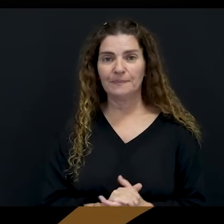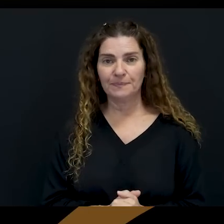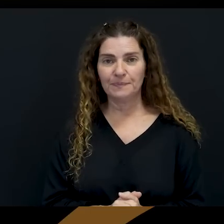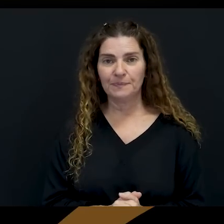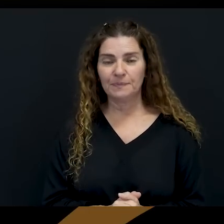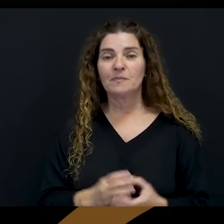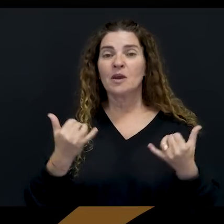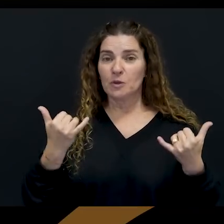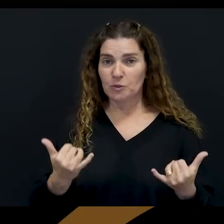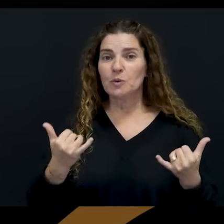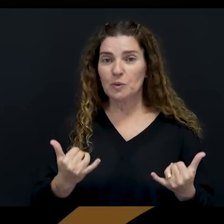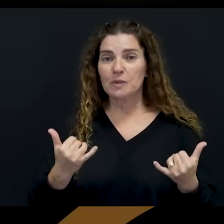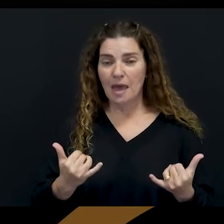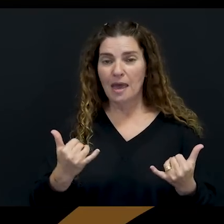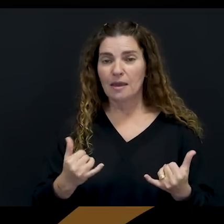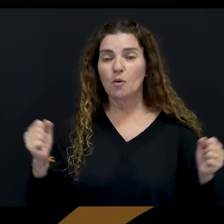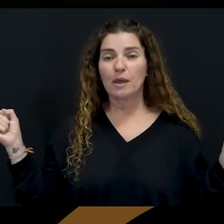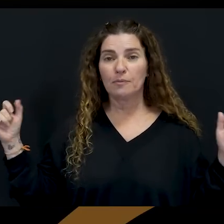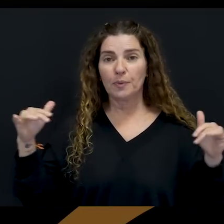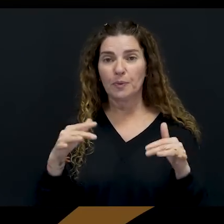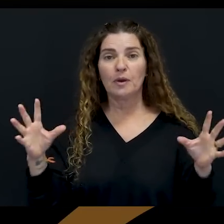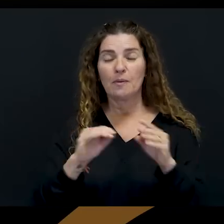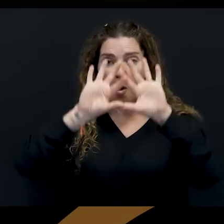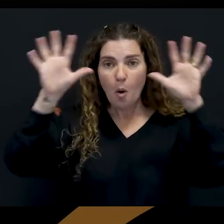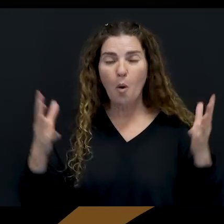Today, we gather virtually from across the country and the world,